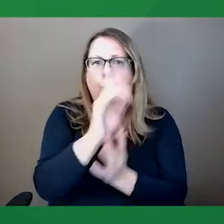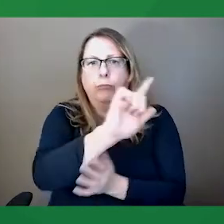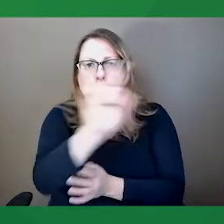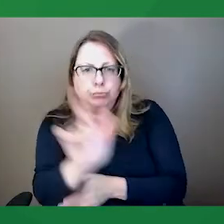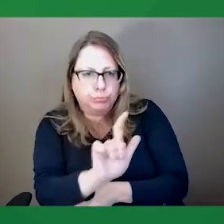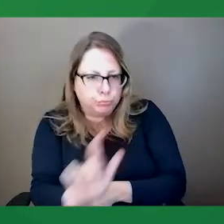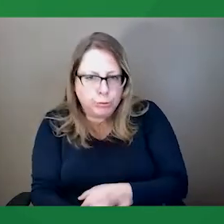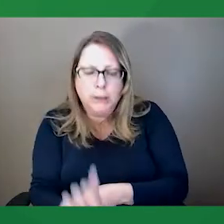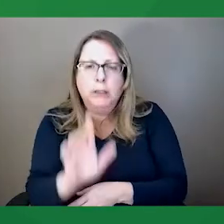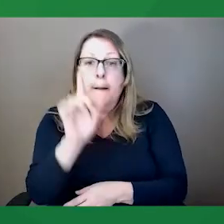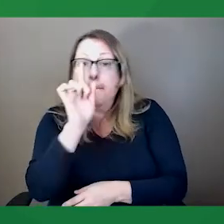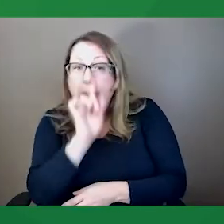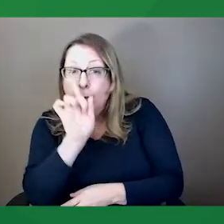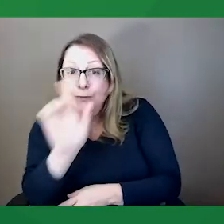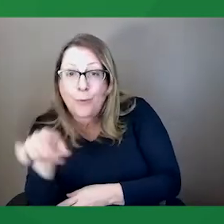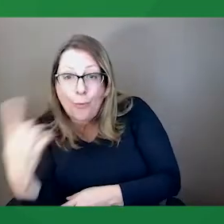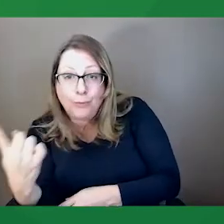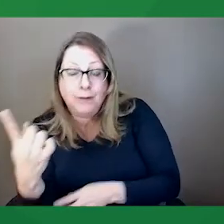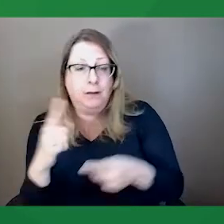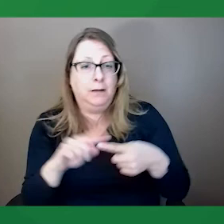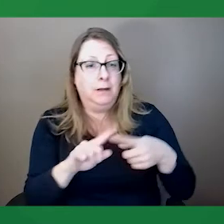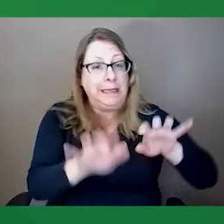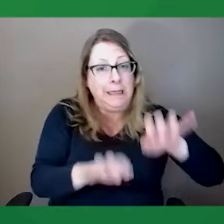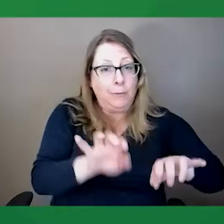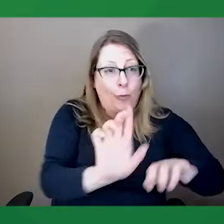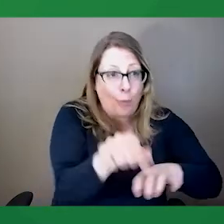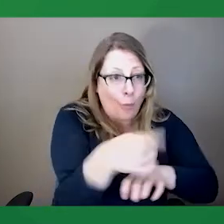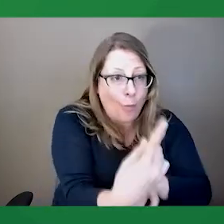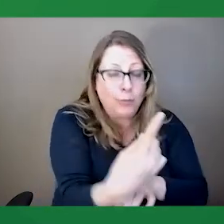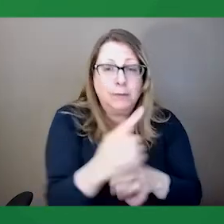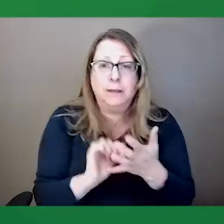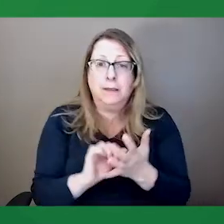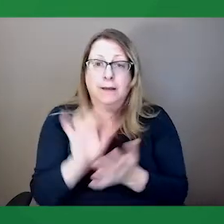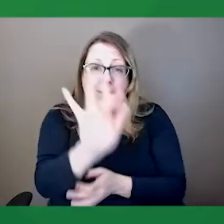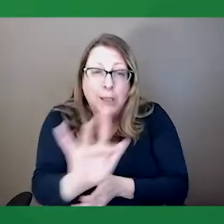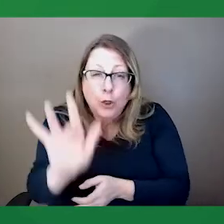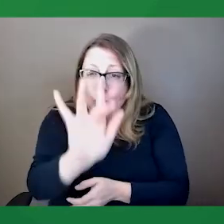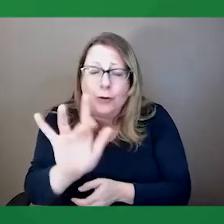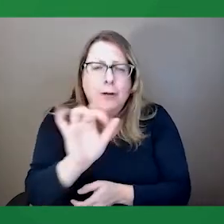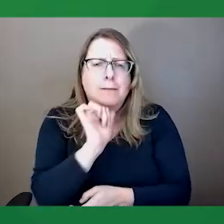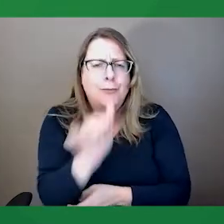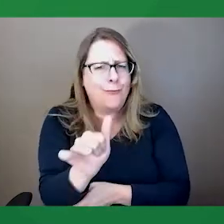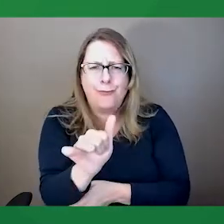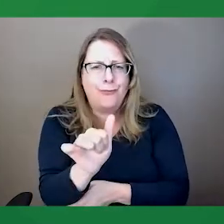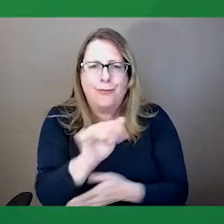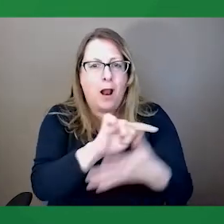It's not only a mouse, it's not only a keyboard, it's not only a finger. Try to talk to users on your website